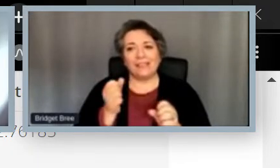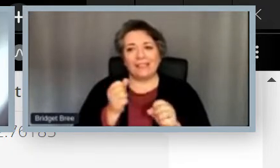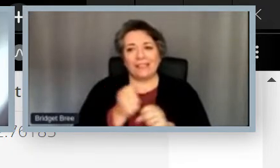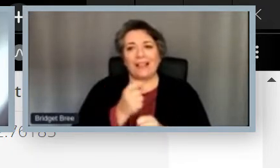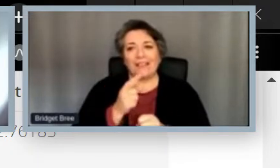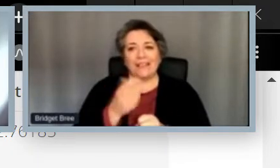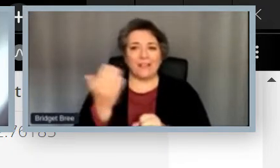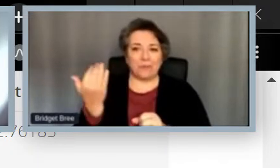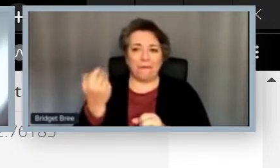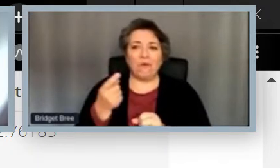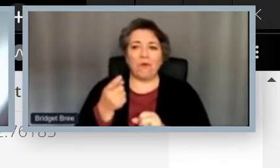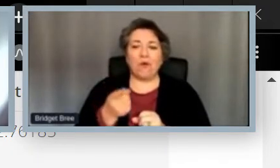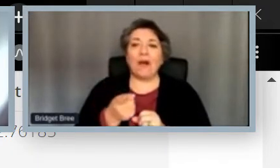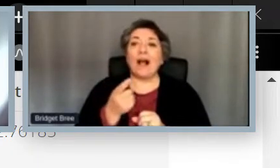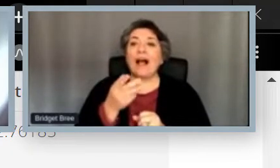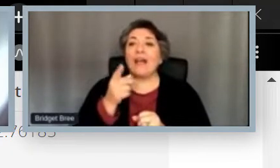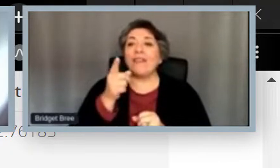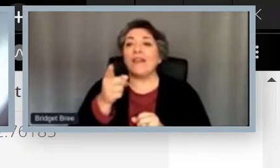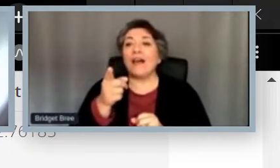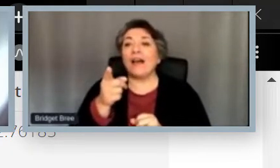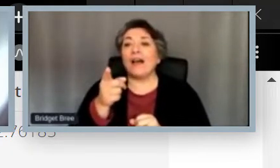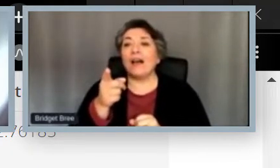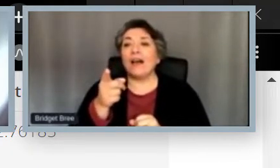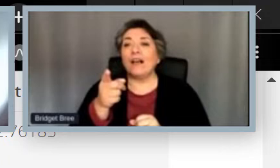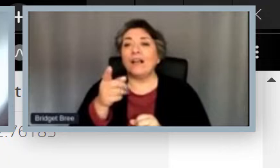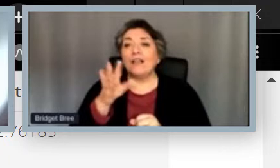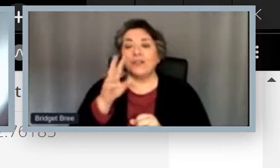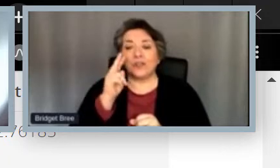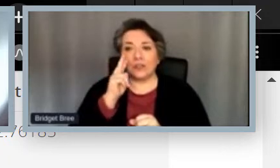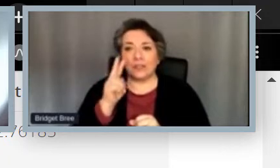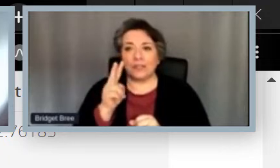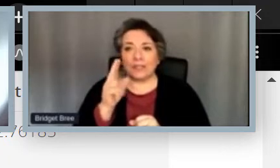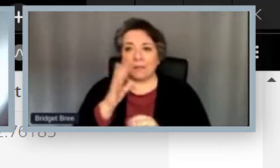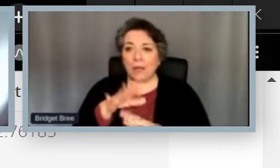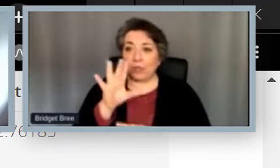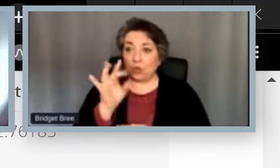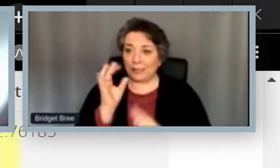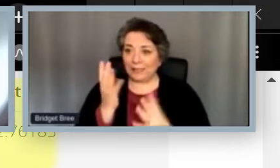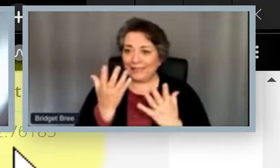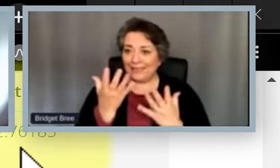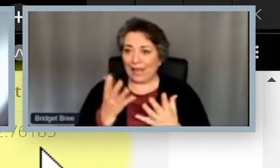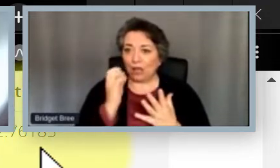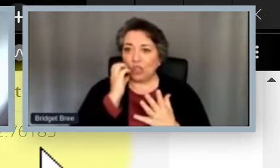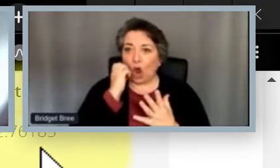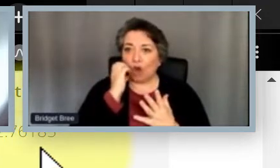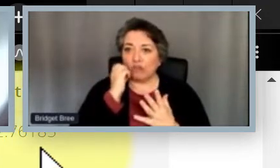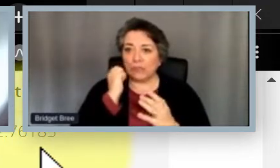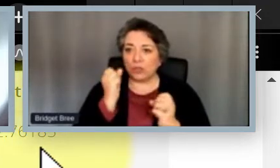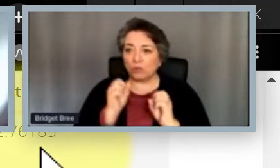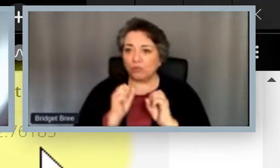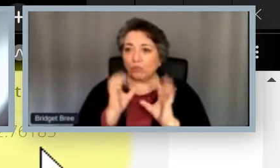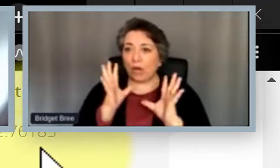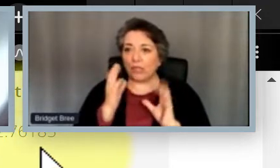There is reminding me of my current choice, this orange with white text, which has a contrast